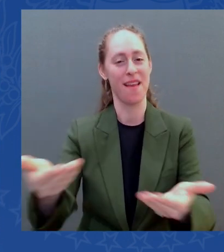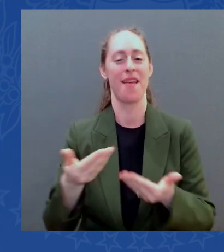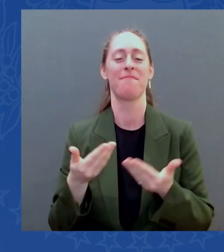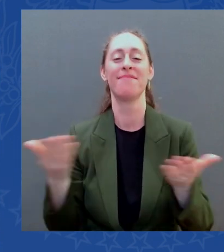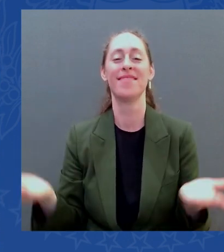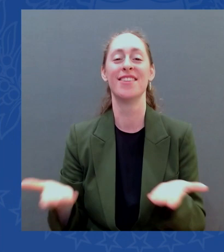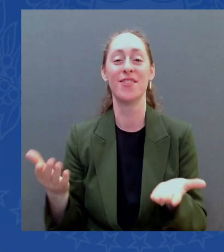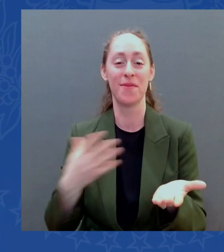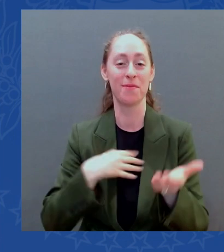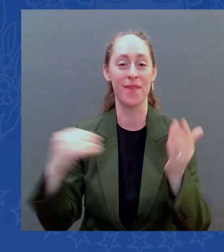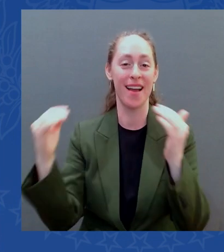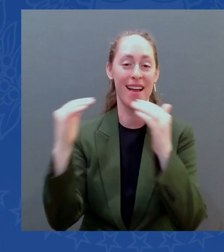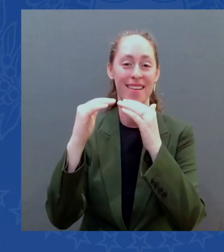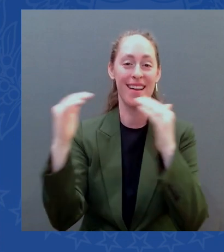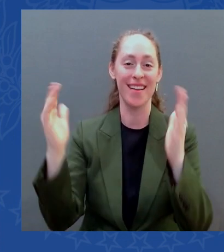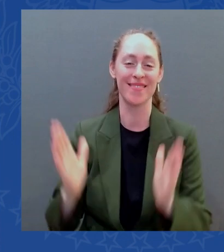All-Americans right there in the front row.